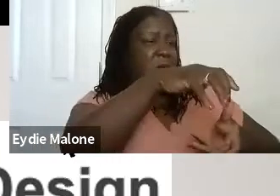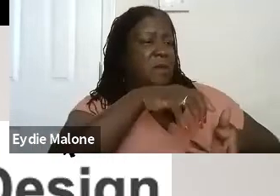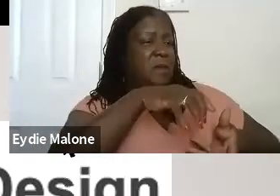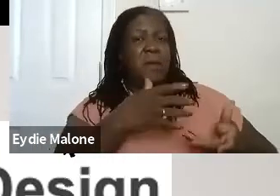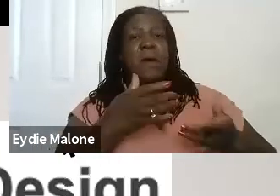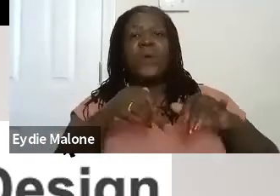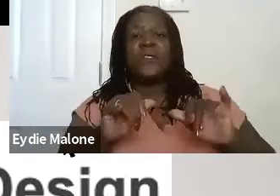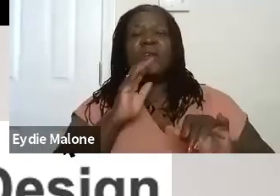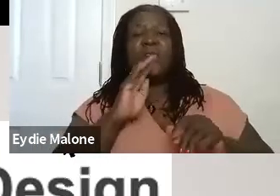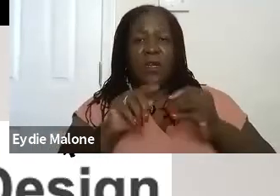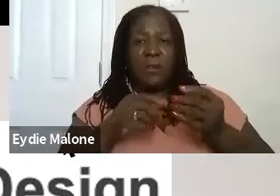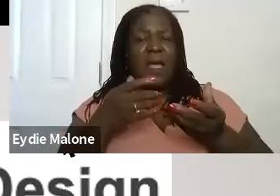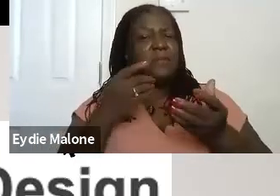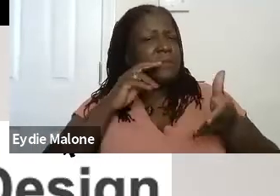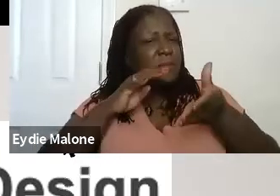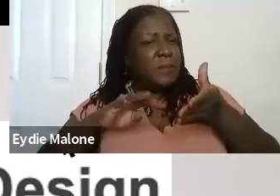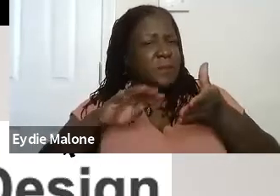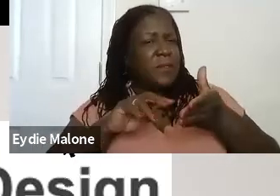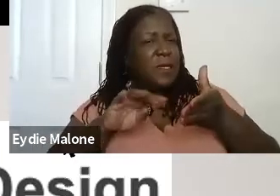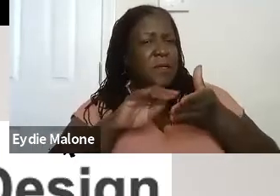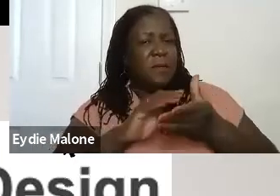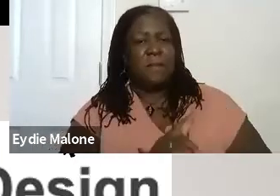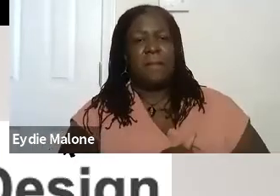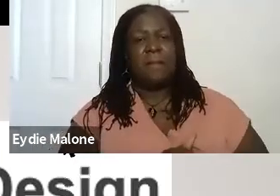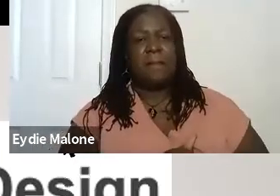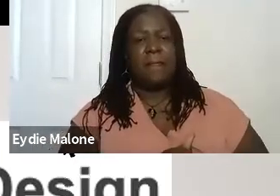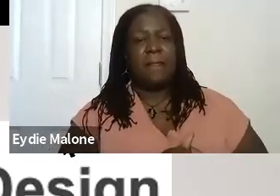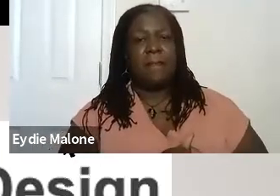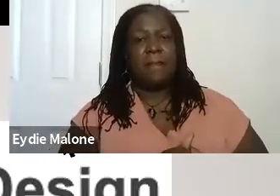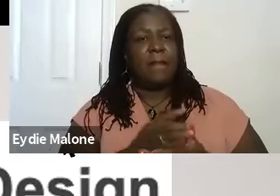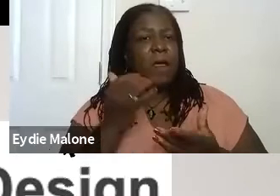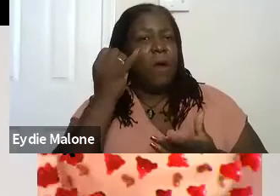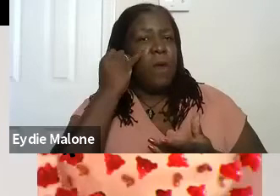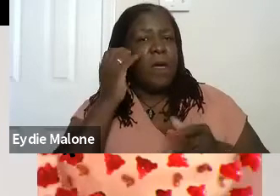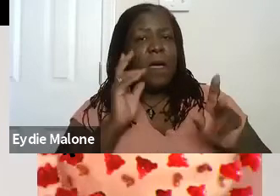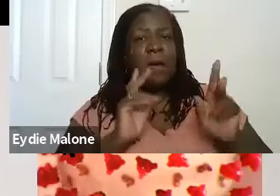reactions are also being monitored. What about people with disabilities specifically?